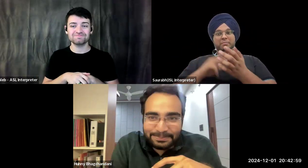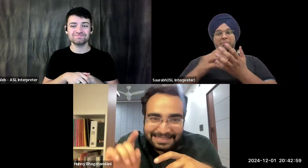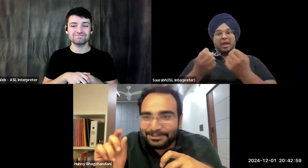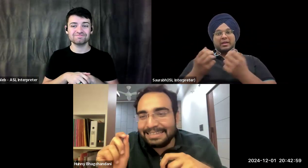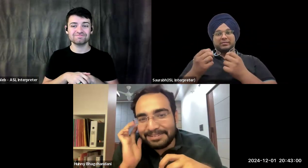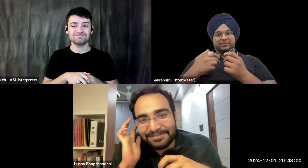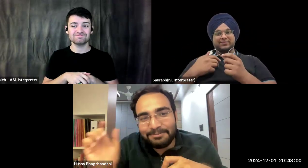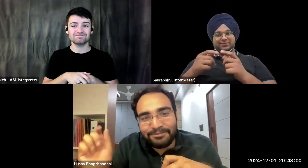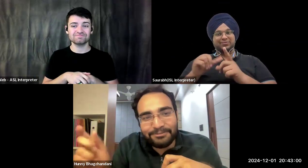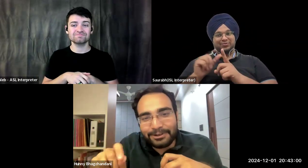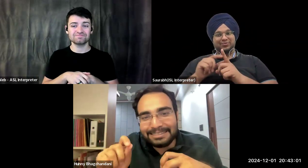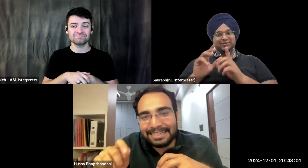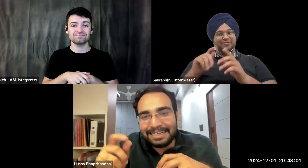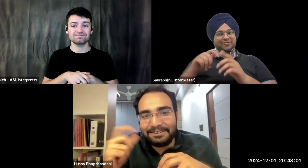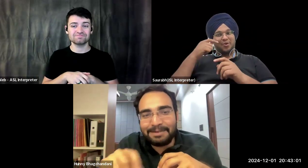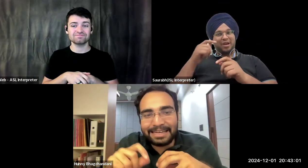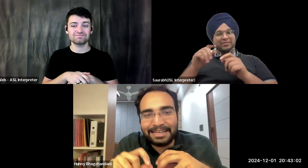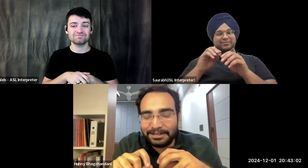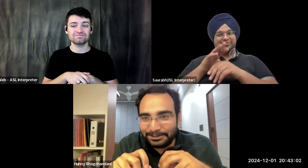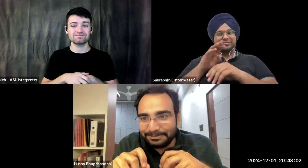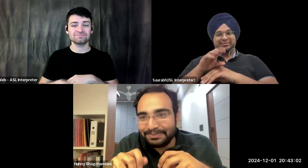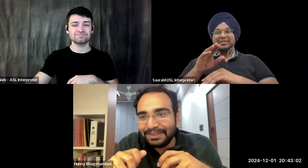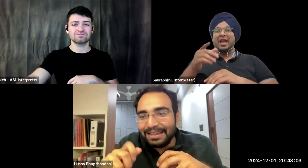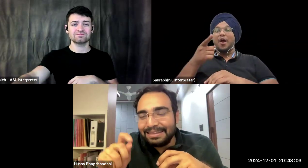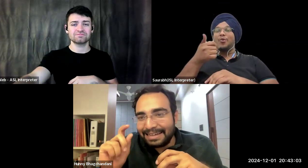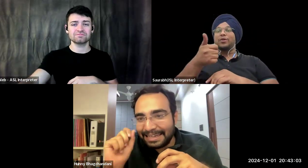And this is a good example which we are focusing in our marketing video